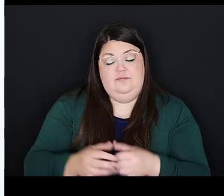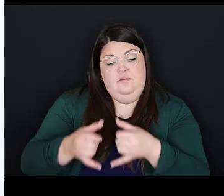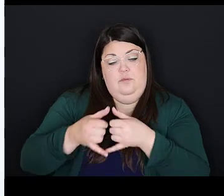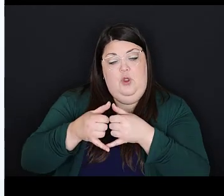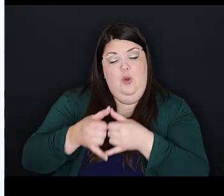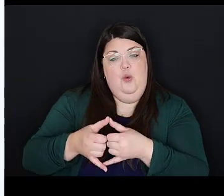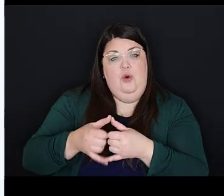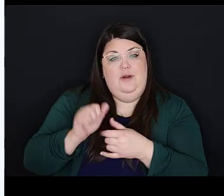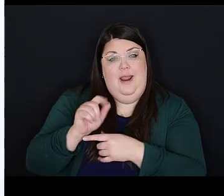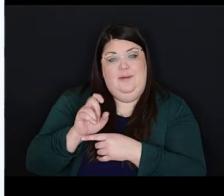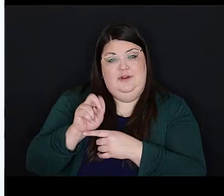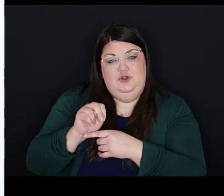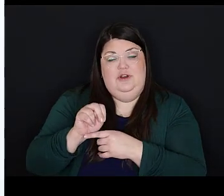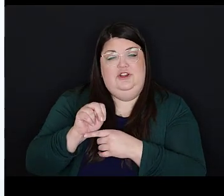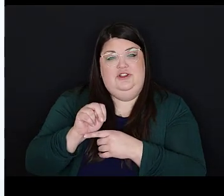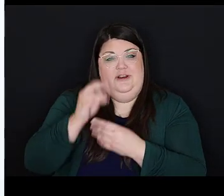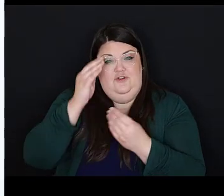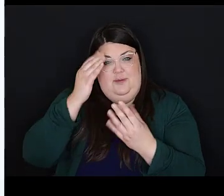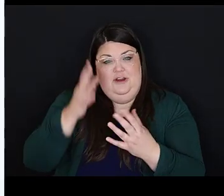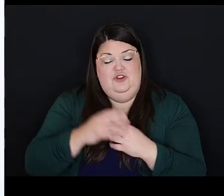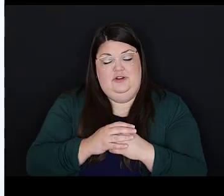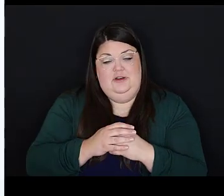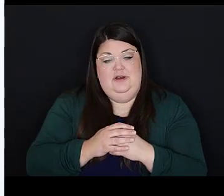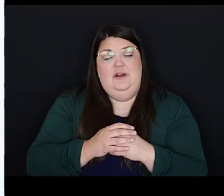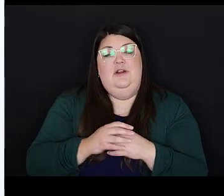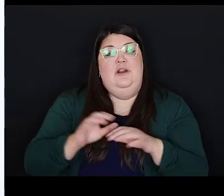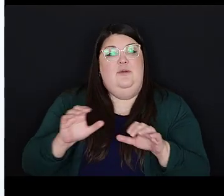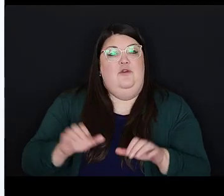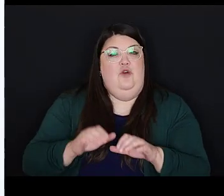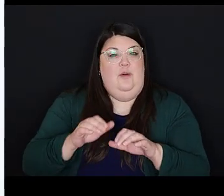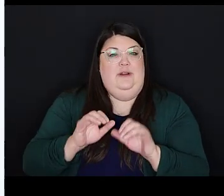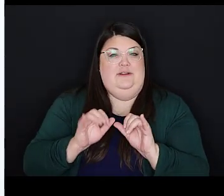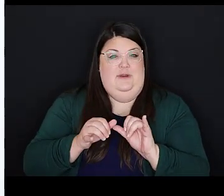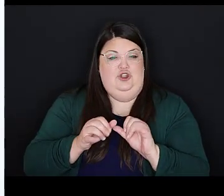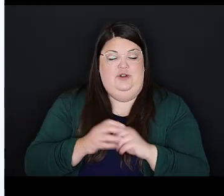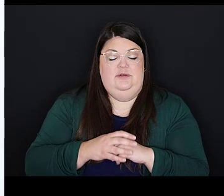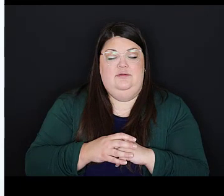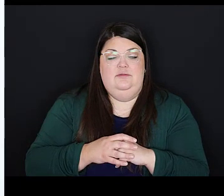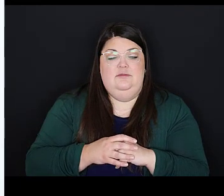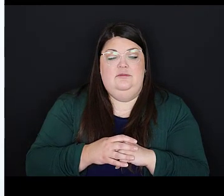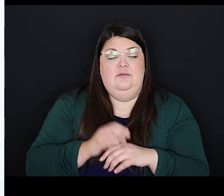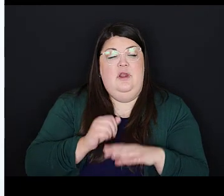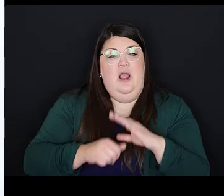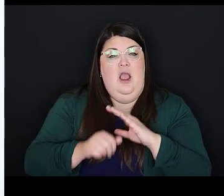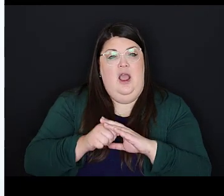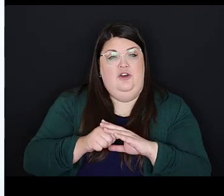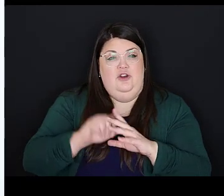Performance Measures. Under the Government Performance and